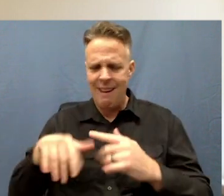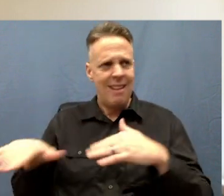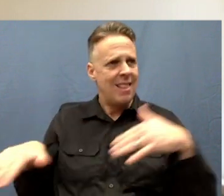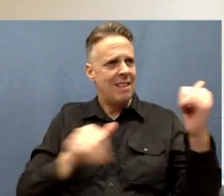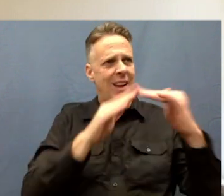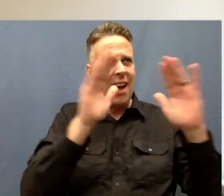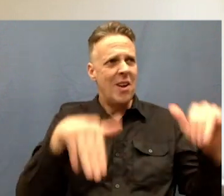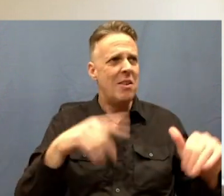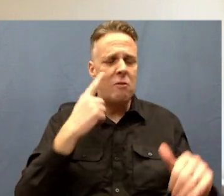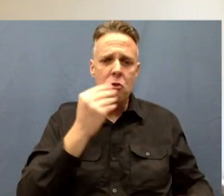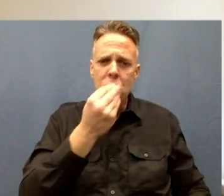FORTUNATELY SHE WAS CONNECTED WITH THE LOCAL FOOD GROUP THAT